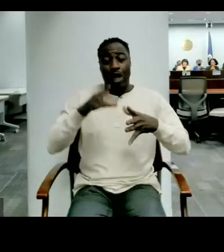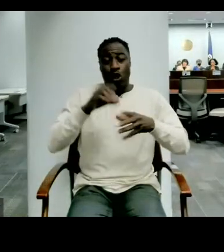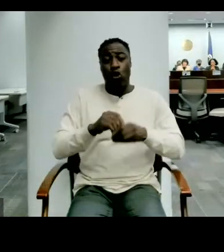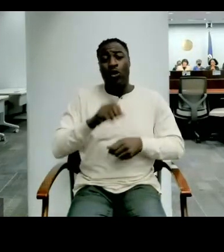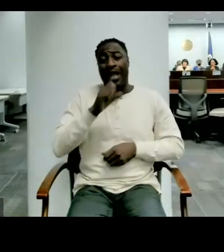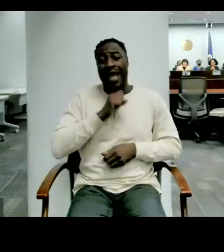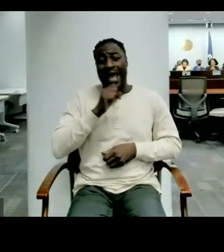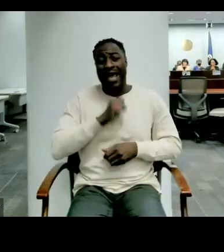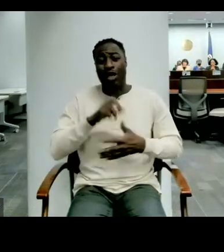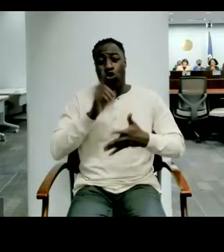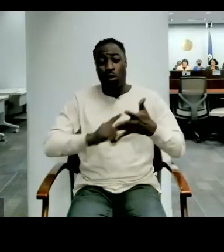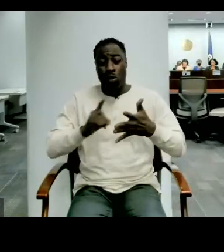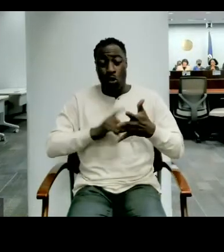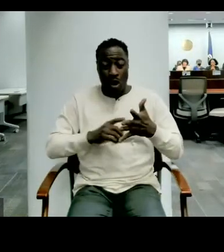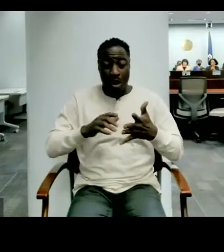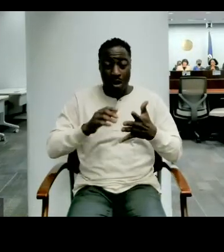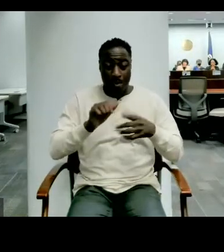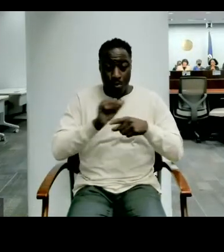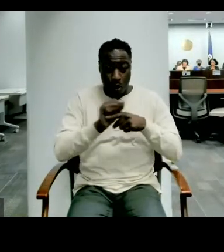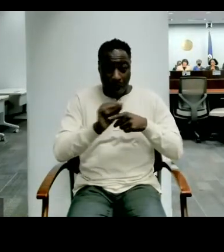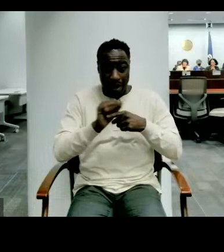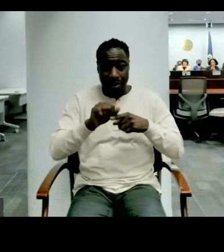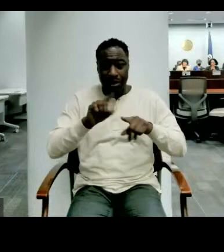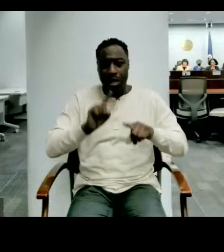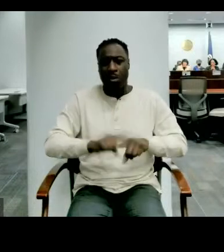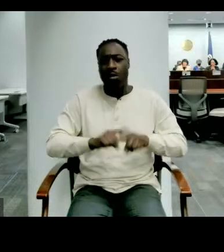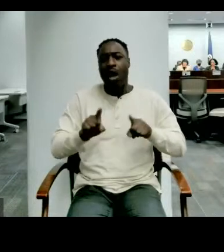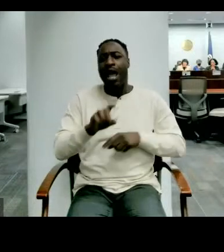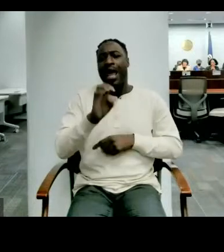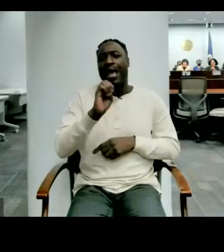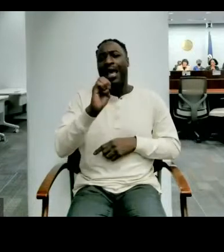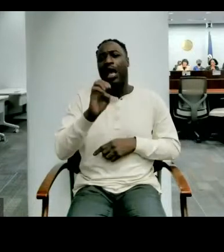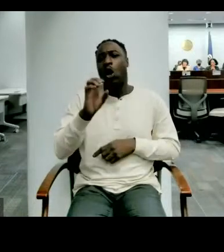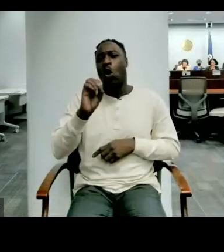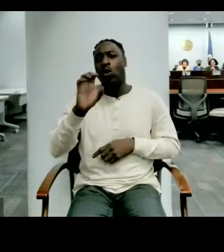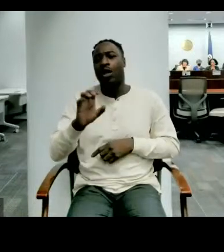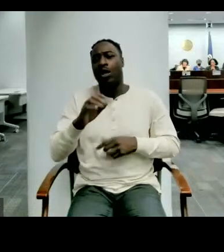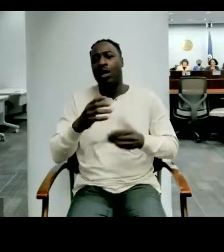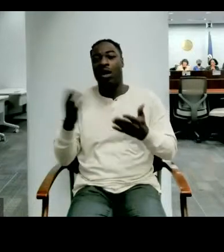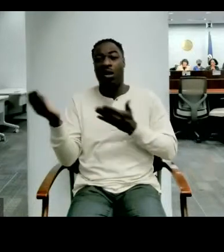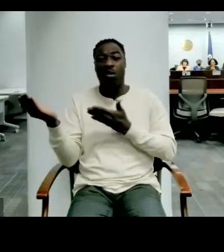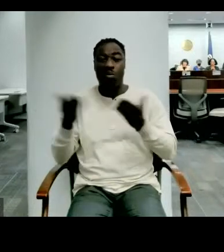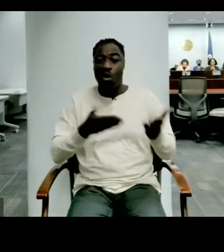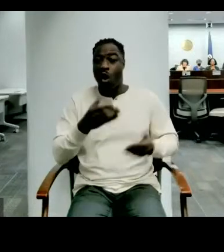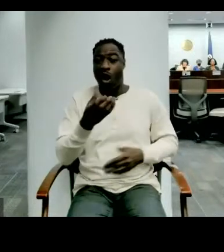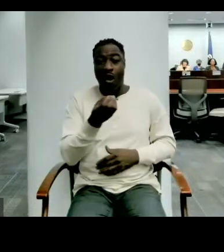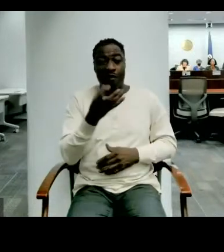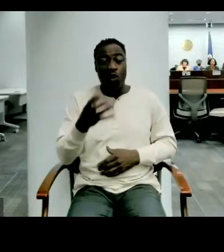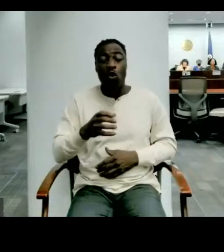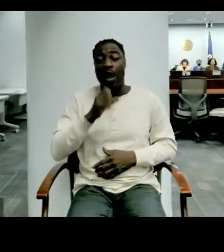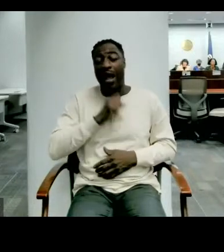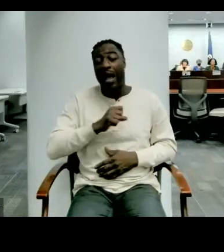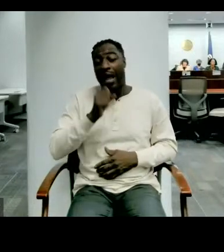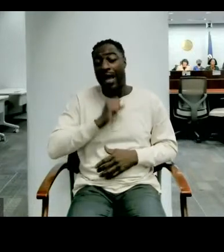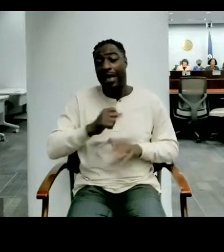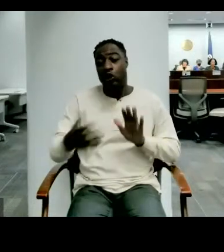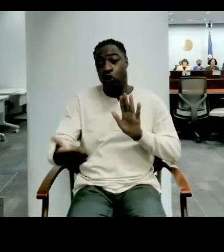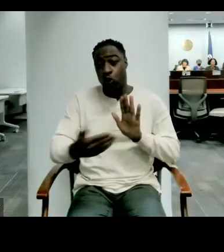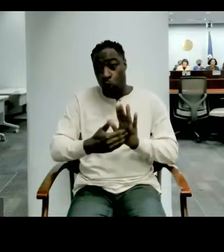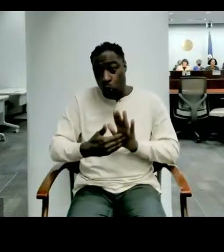practices. However, the EEOC has brought few age discrimination in when hiring lawsuits, so we urge